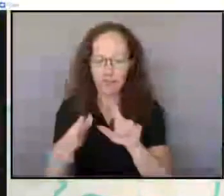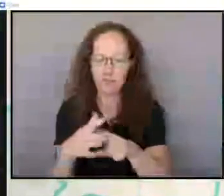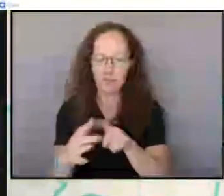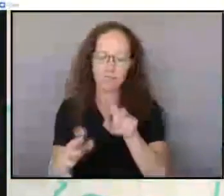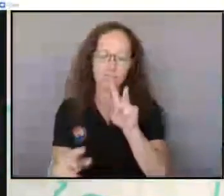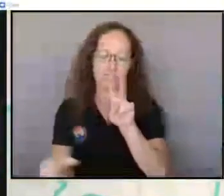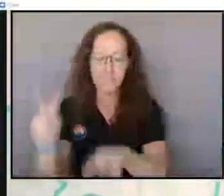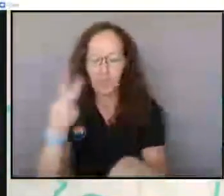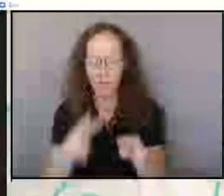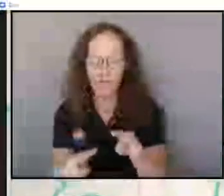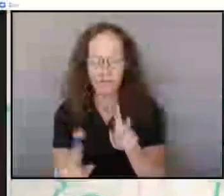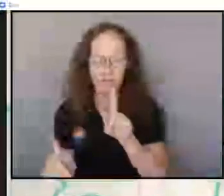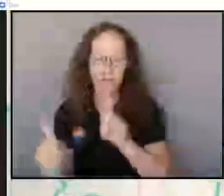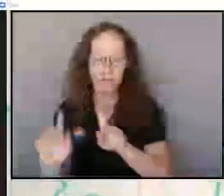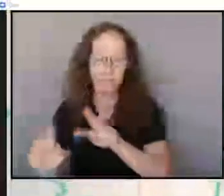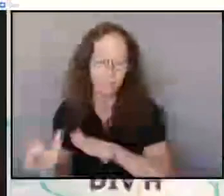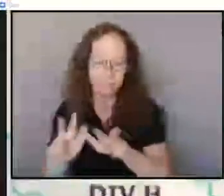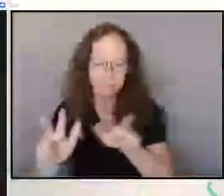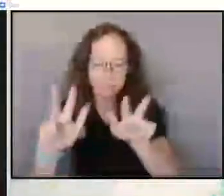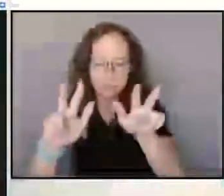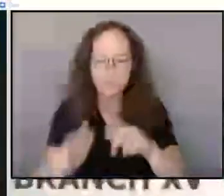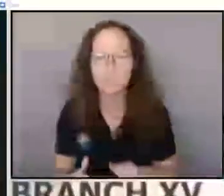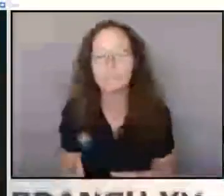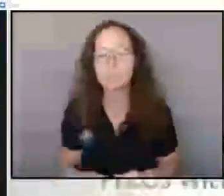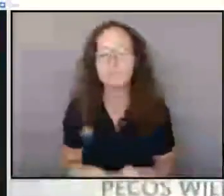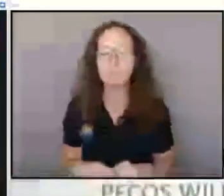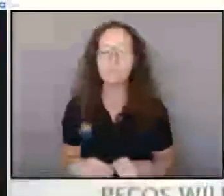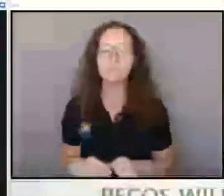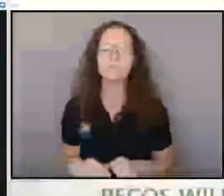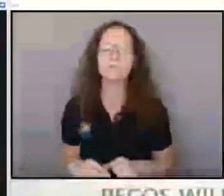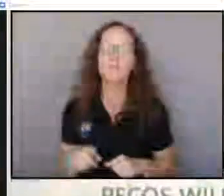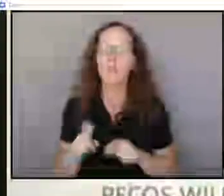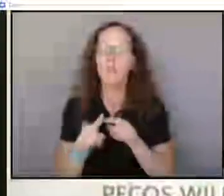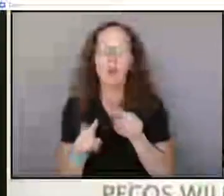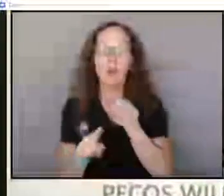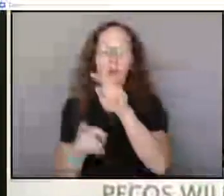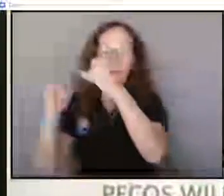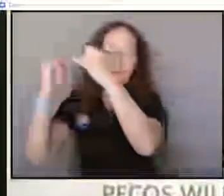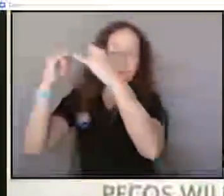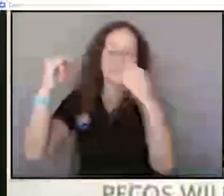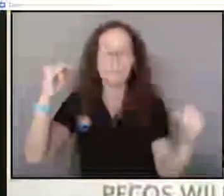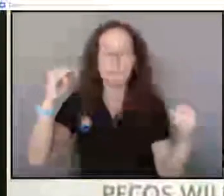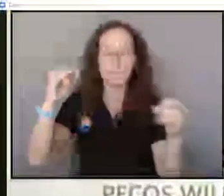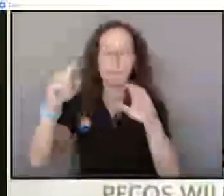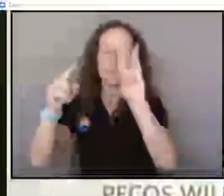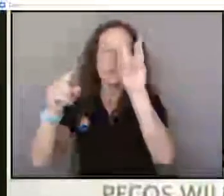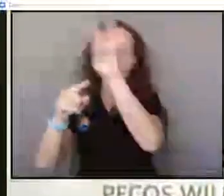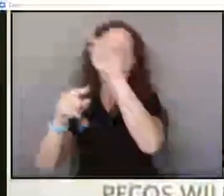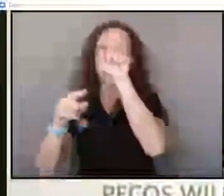TODAY. THEIR SUCCESS LEADS TO OUR SUCCESS. AND SO WE'RE LOOKING AT THIS WHOLE PIECE BETWEEN THE